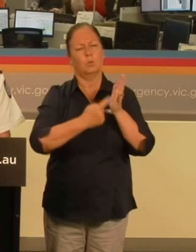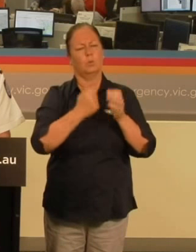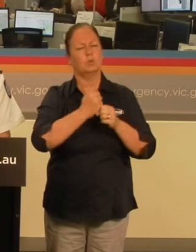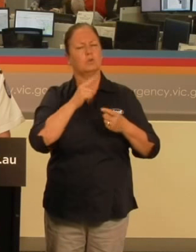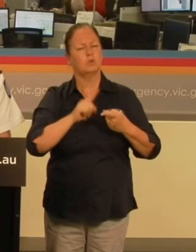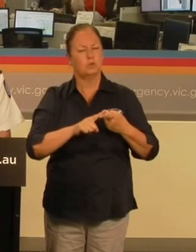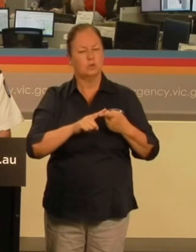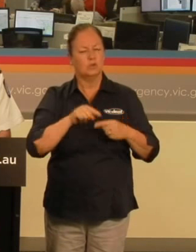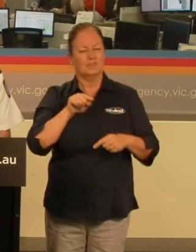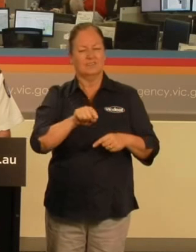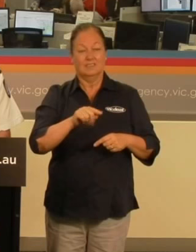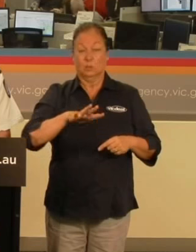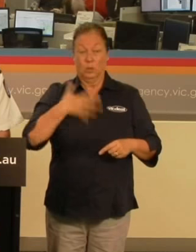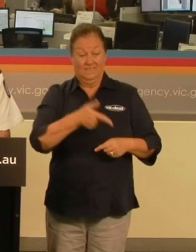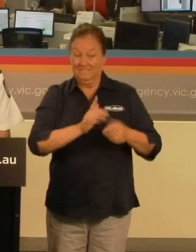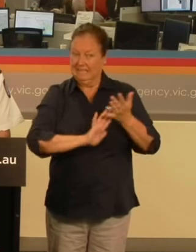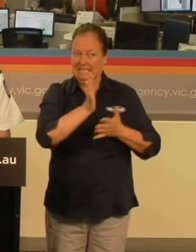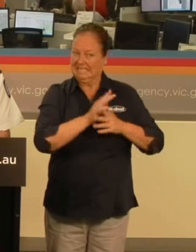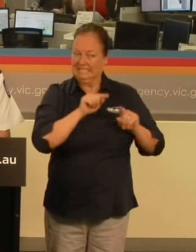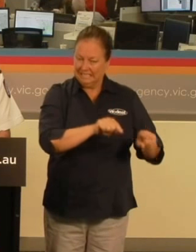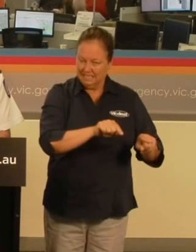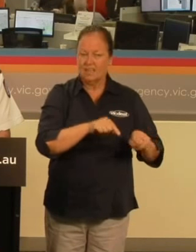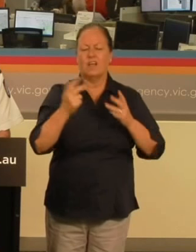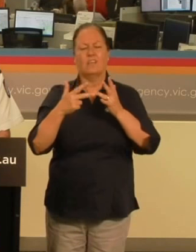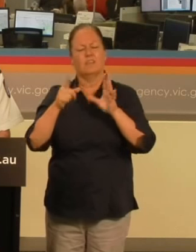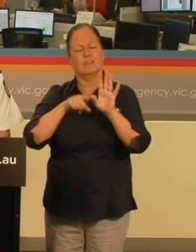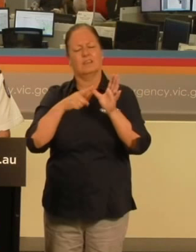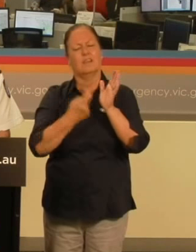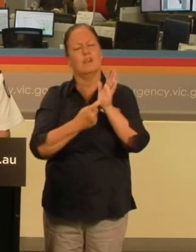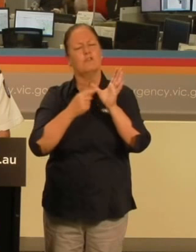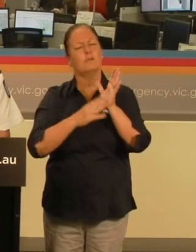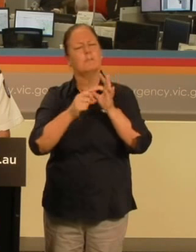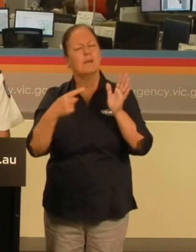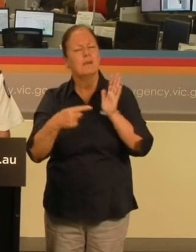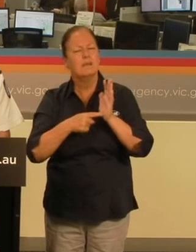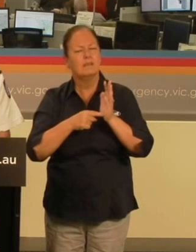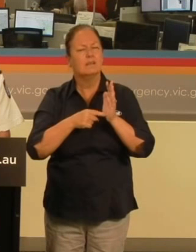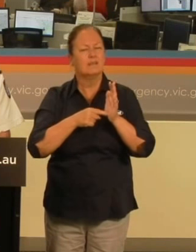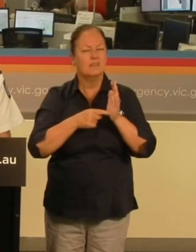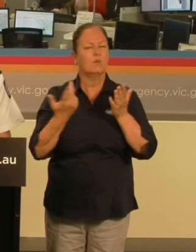also grass fires at Yarrambat in the 80s and suburbs of Vermont South and we're